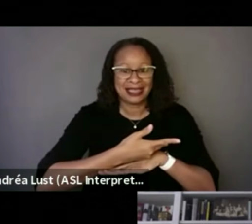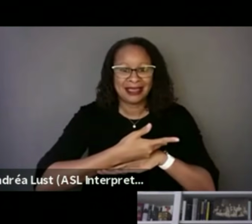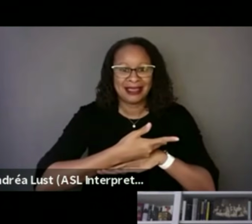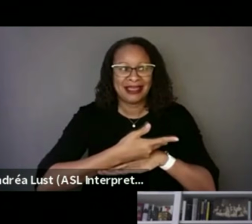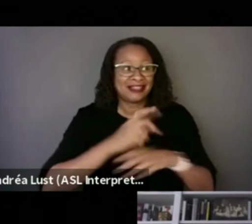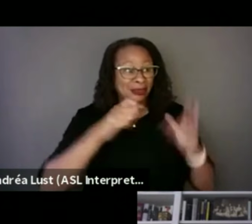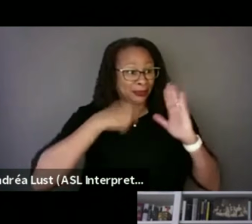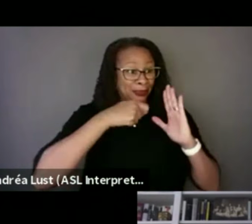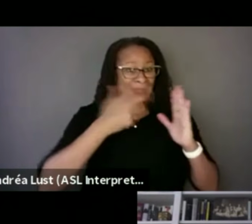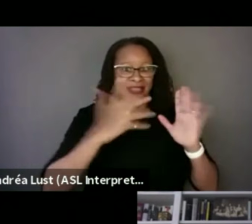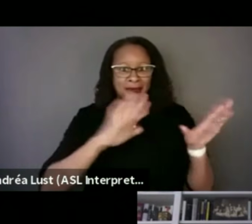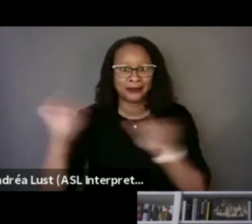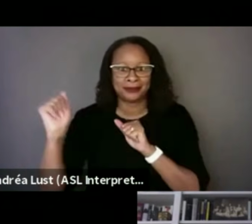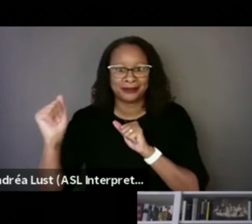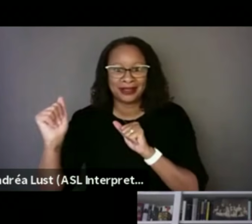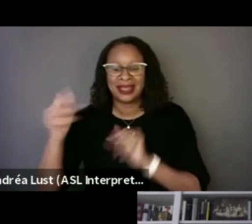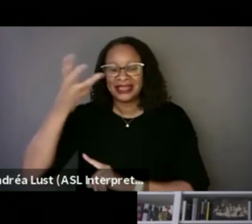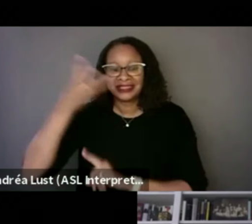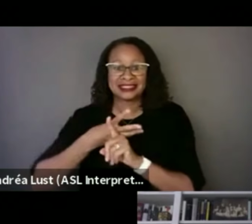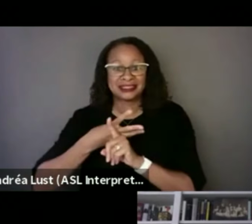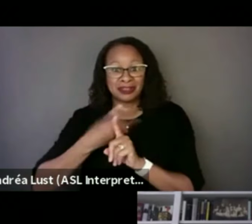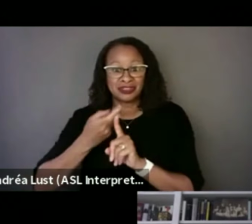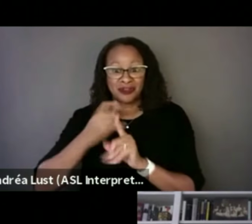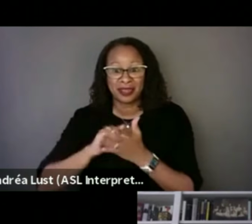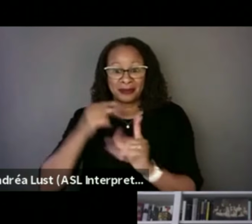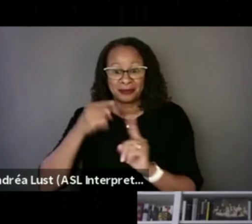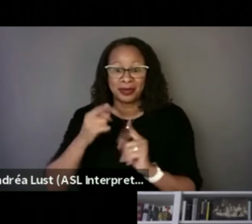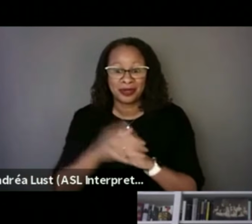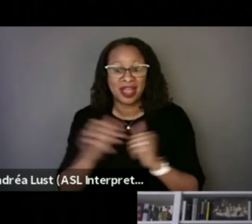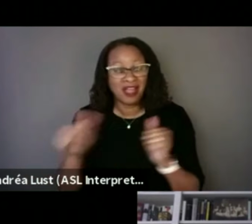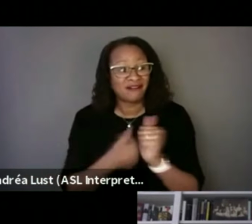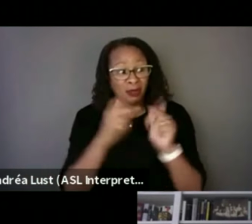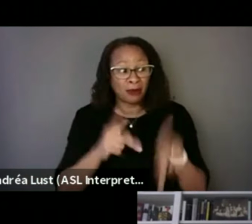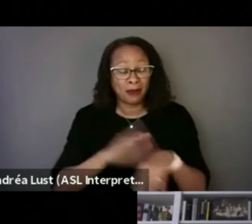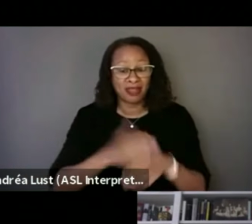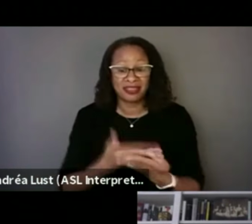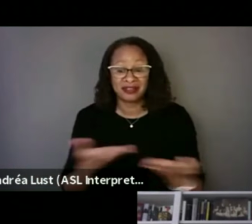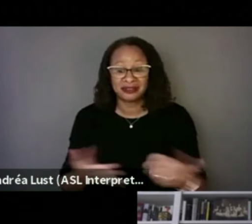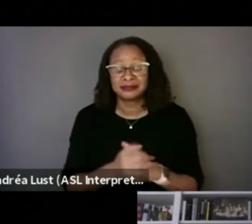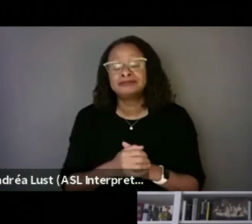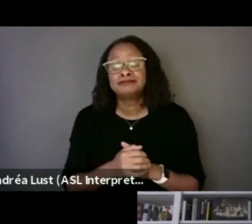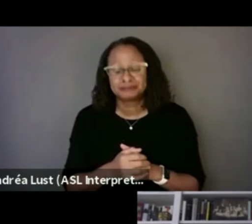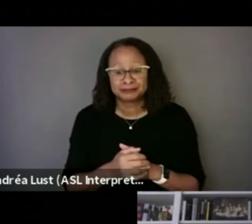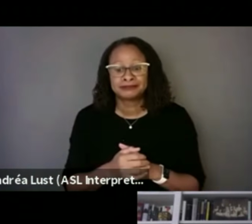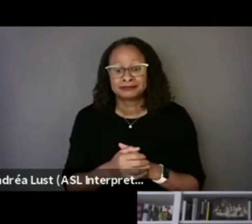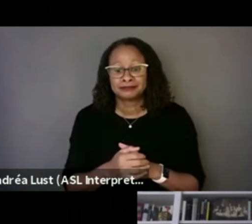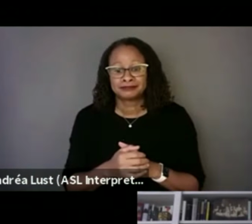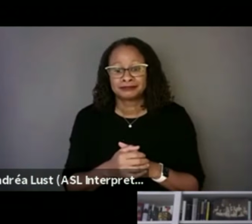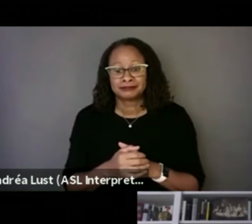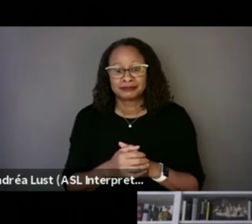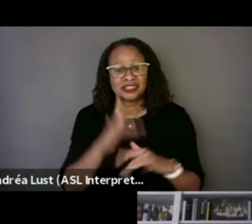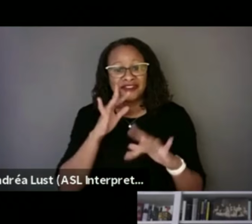And then six months also from, also follow up and stuff. It is, it was fascinating because this is,